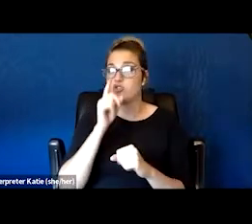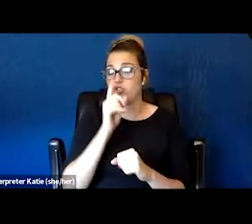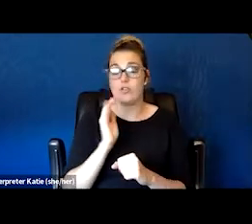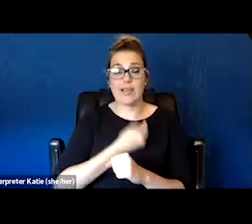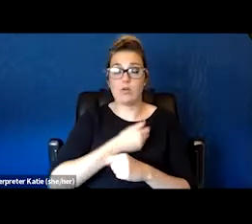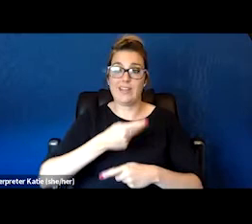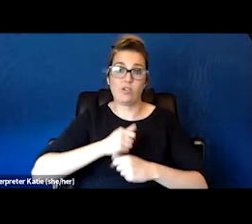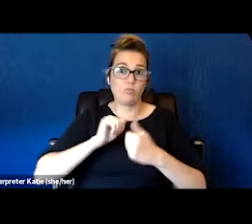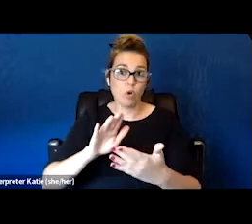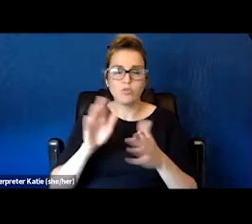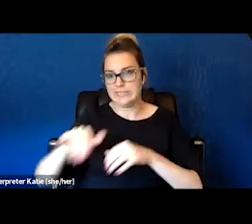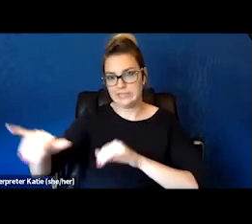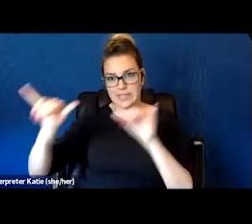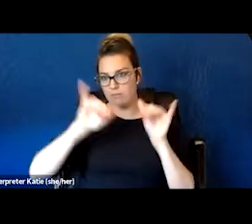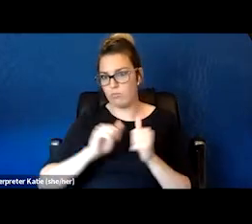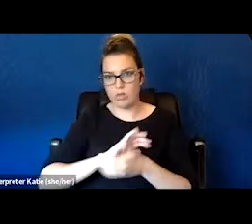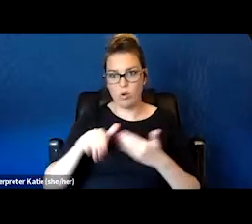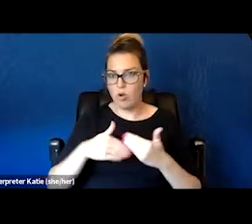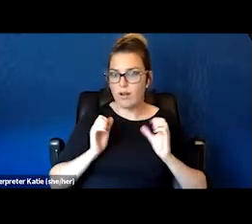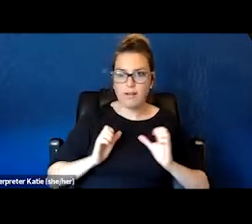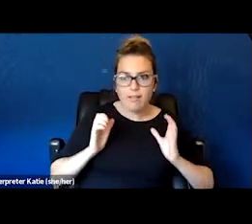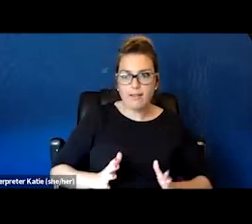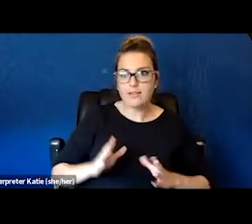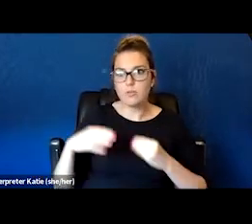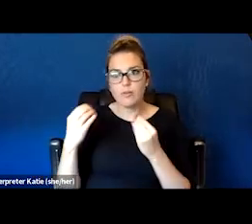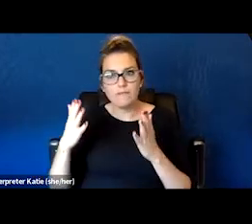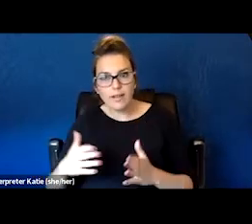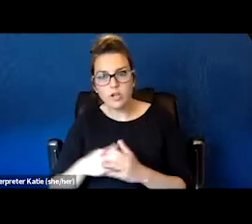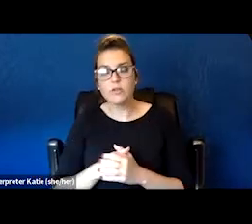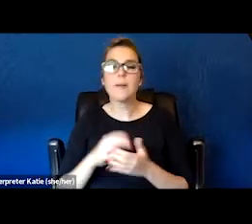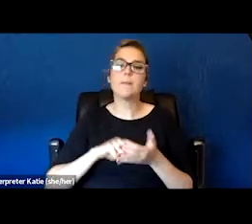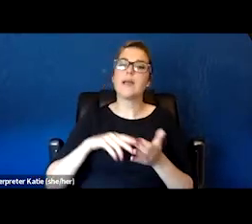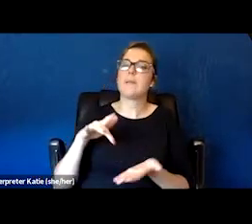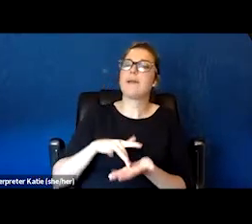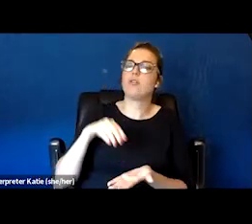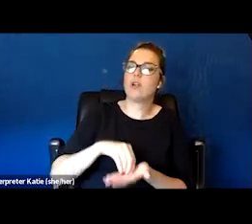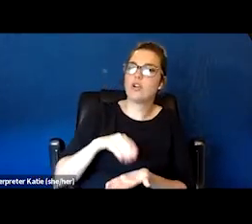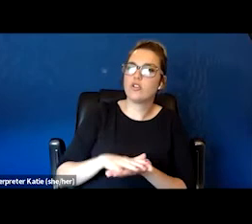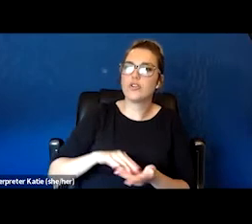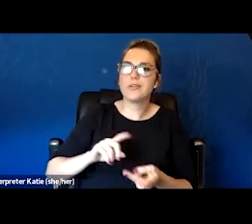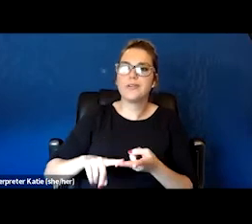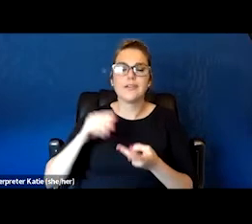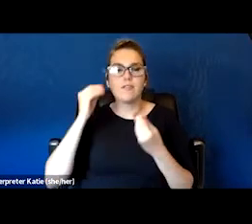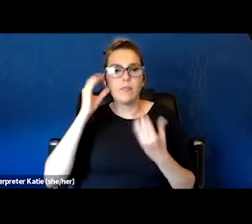So we're able to access some of those medical records and information we might need on our side,